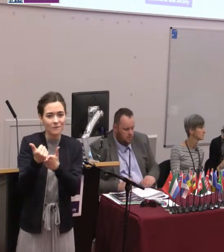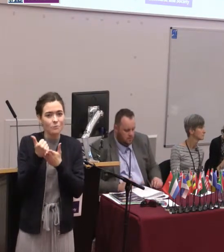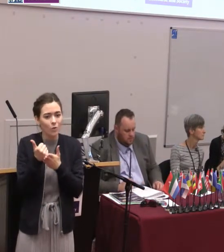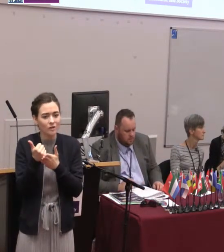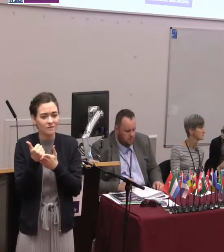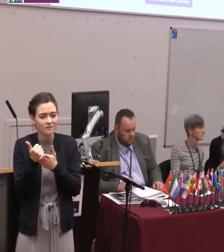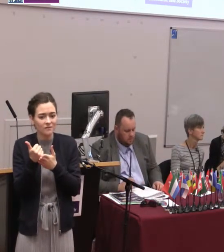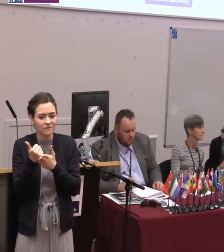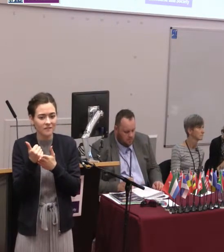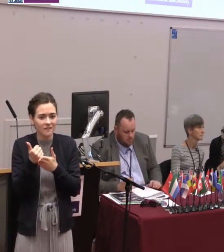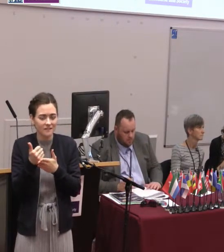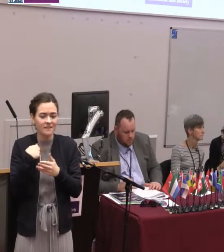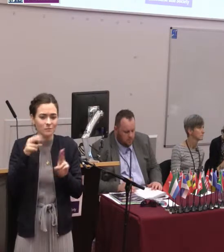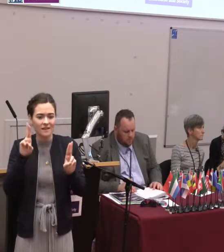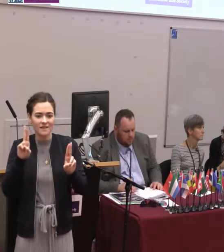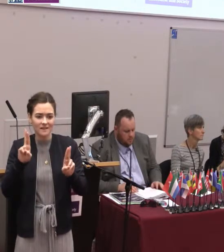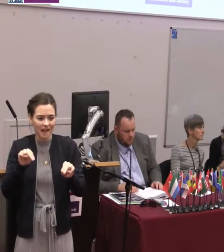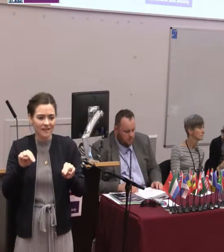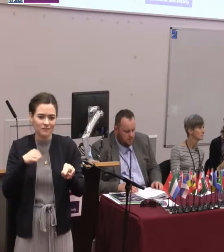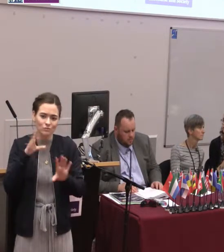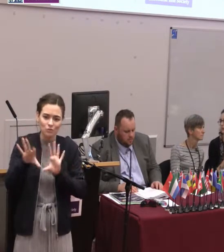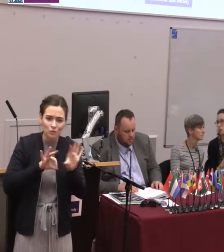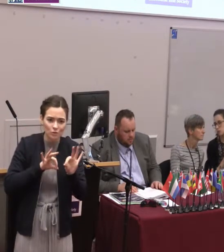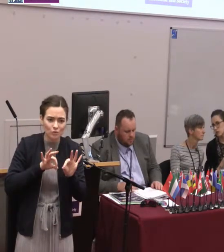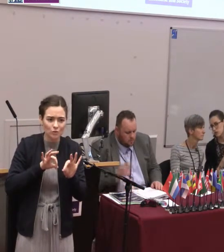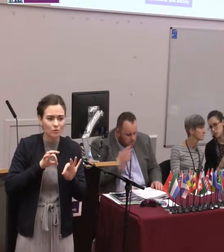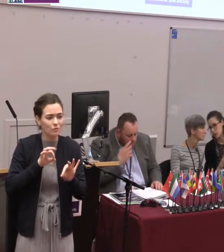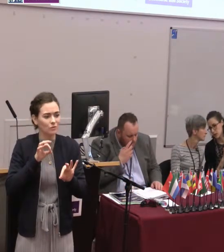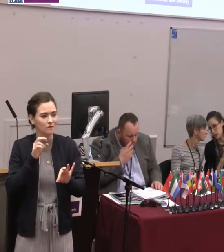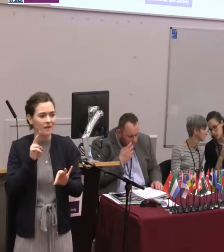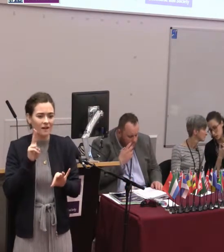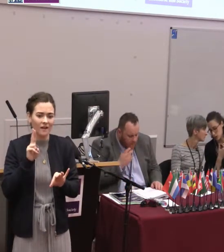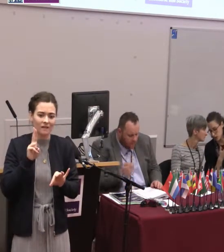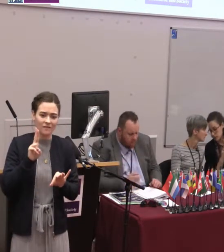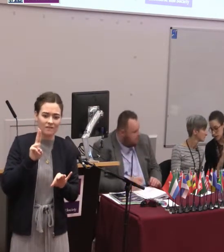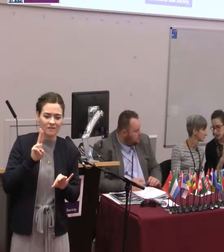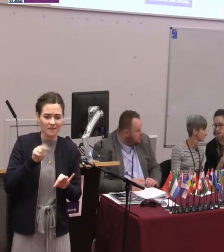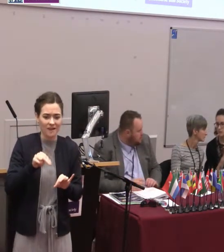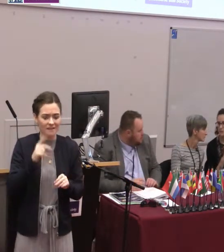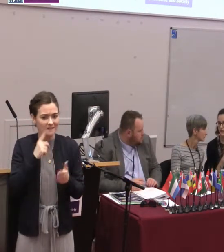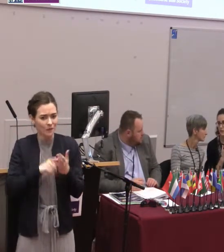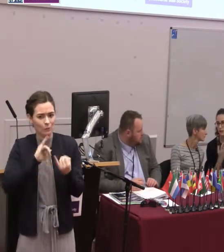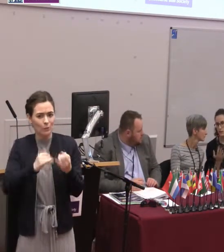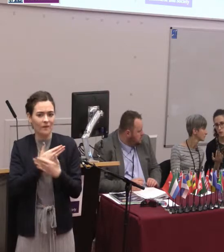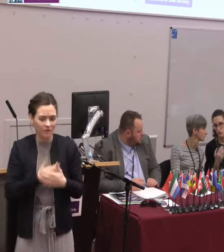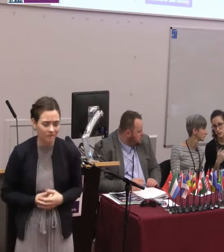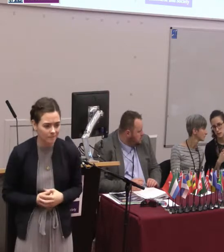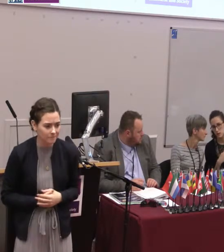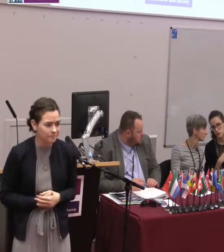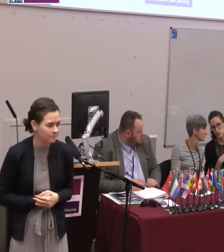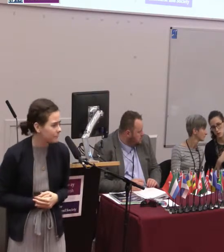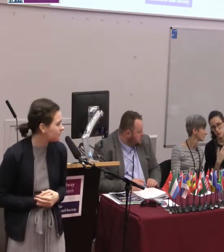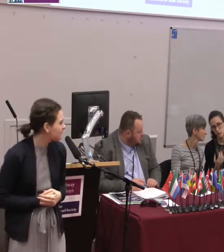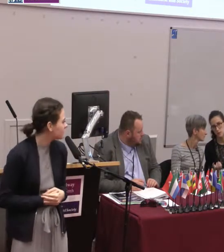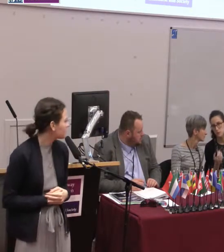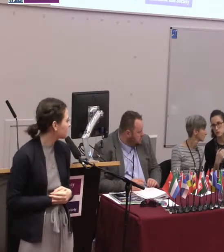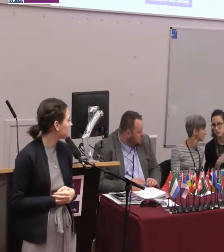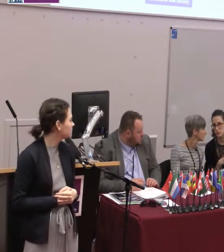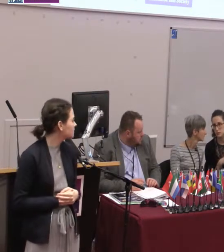decision-making in order to choose where and with whom they live.